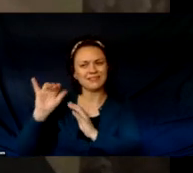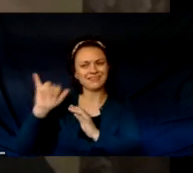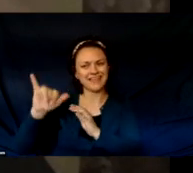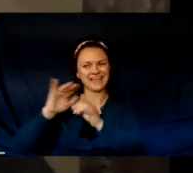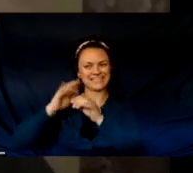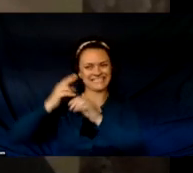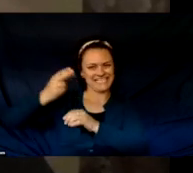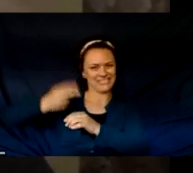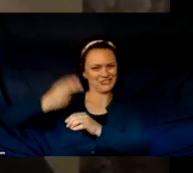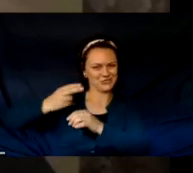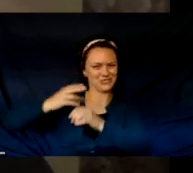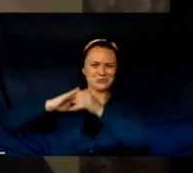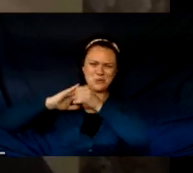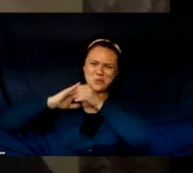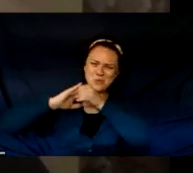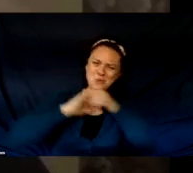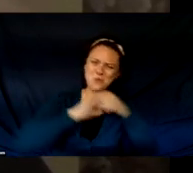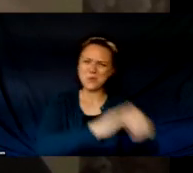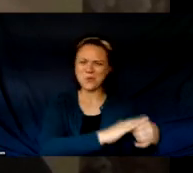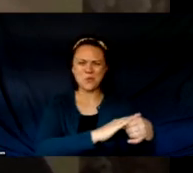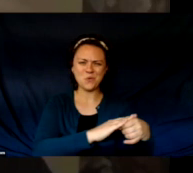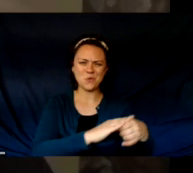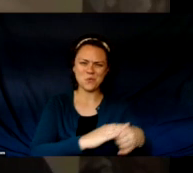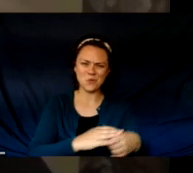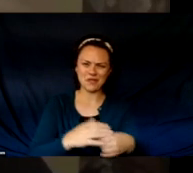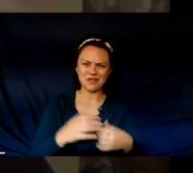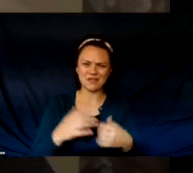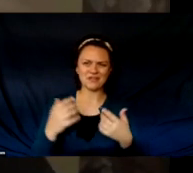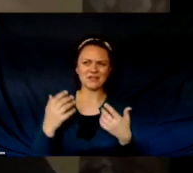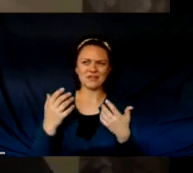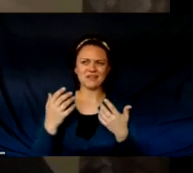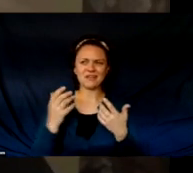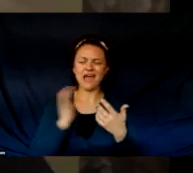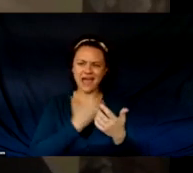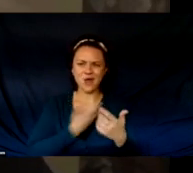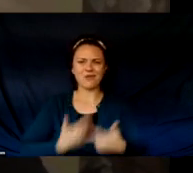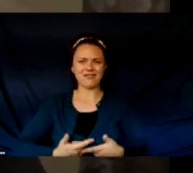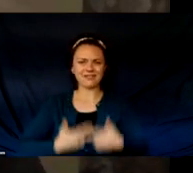our multi representational lives carry